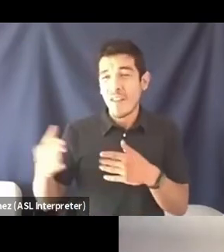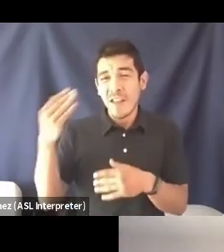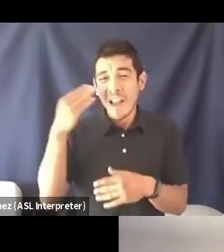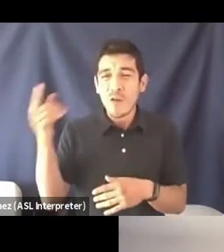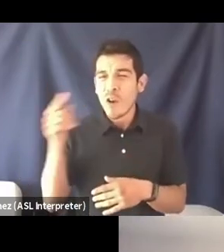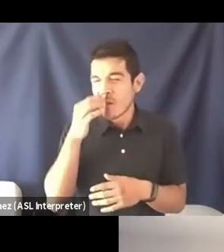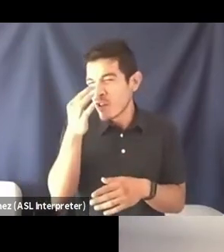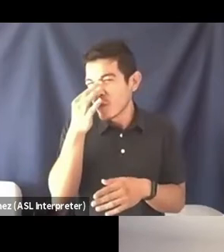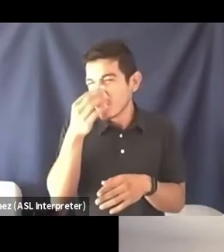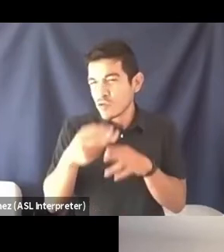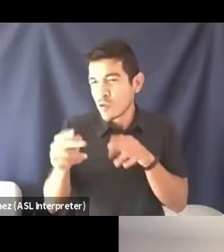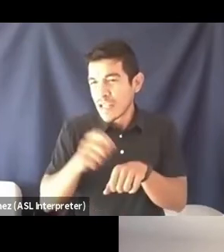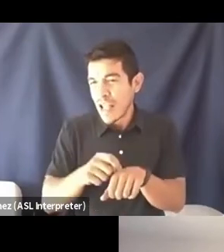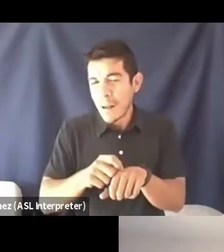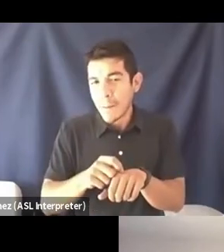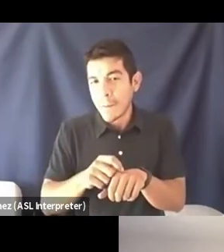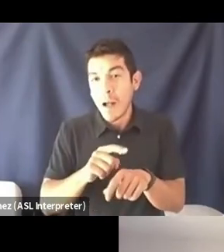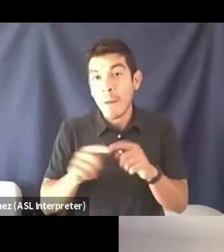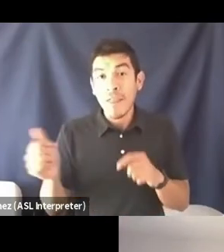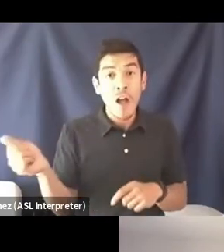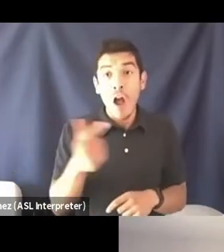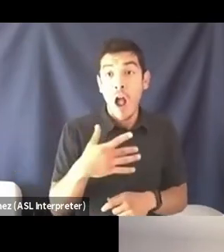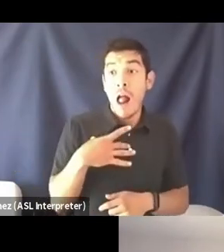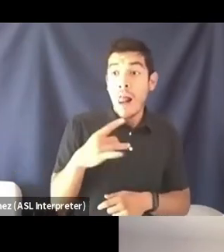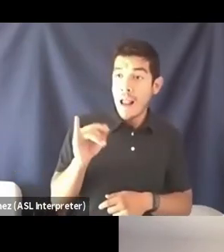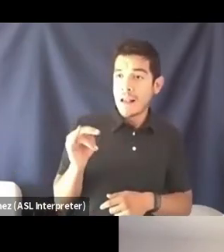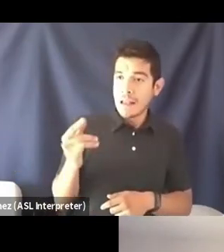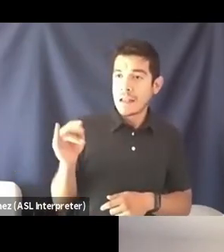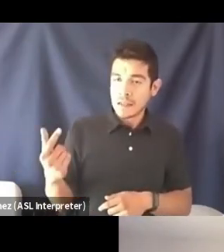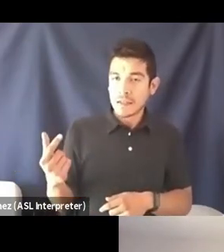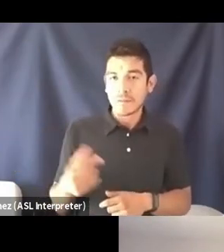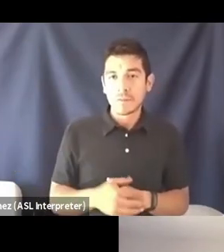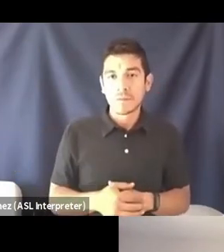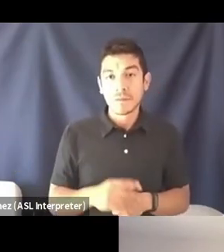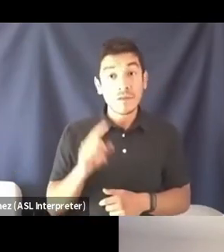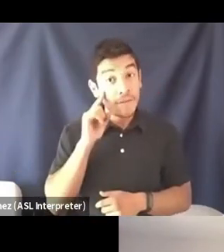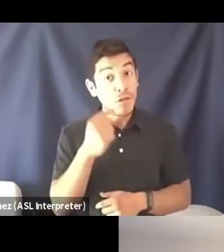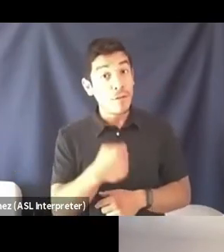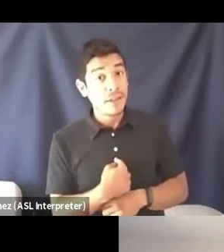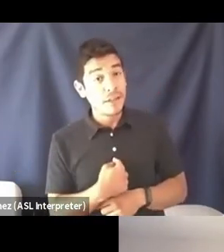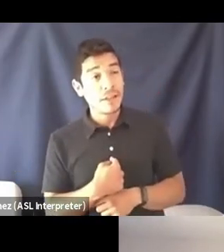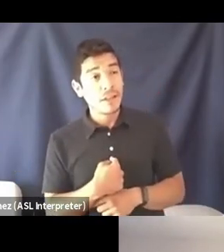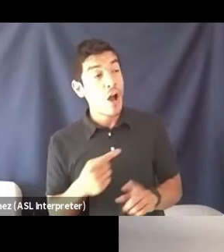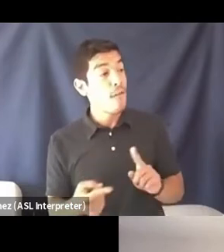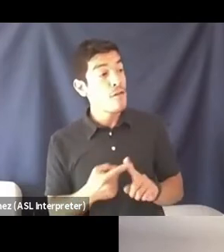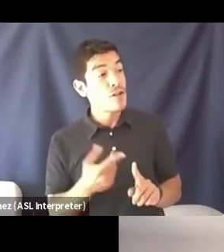But they all liked Yingying. And also for me, the first five months,